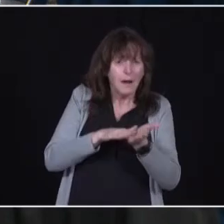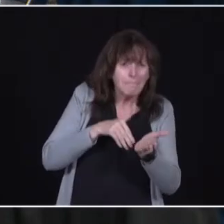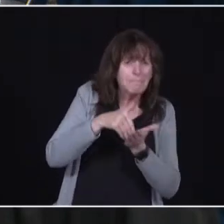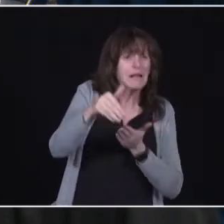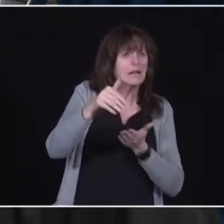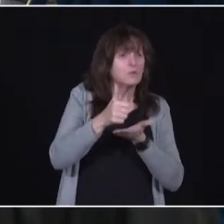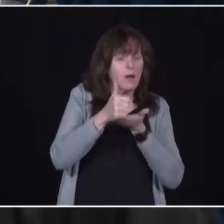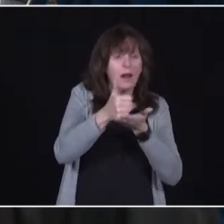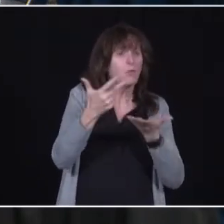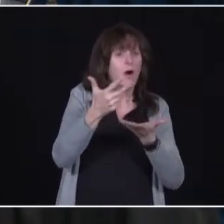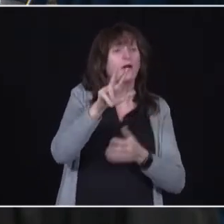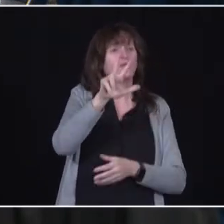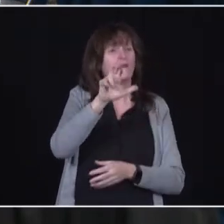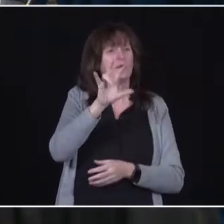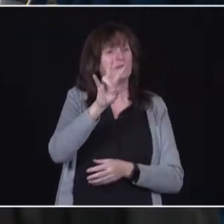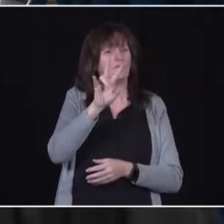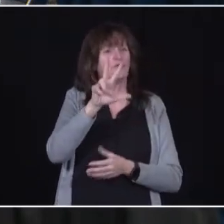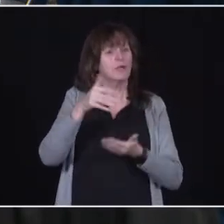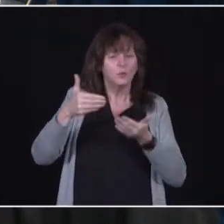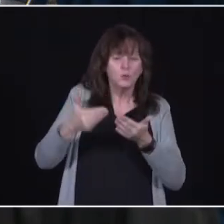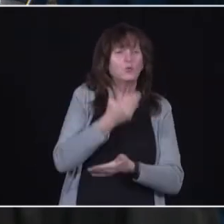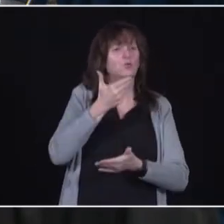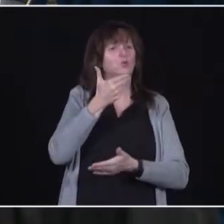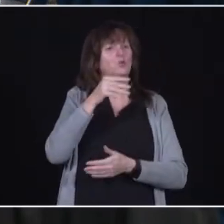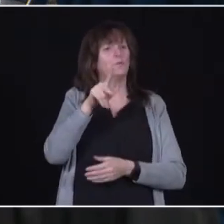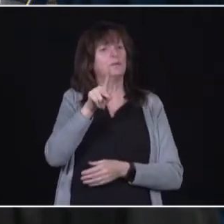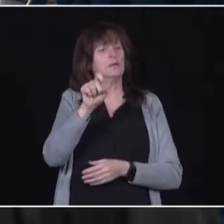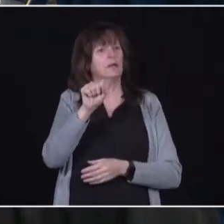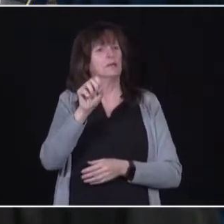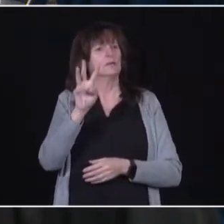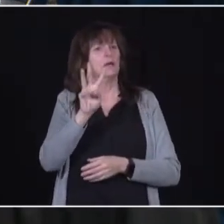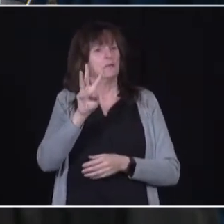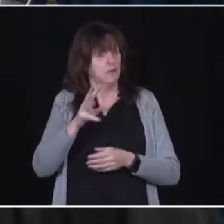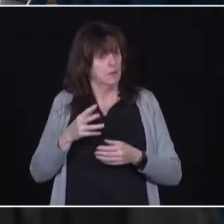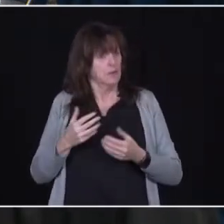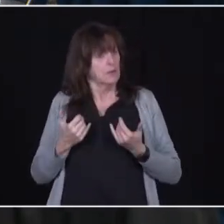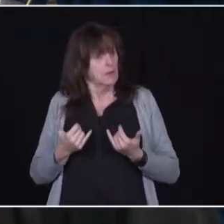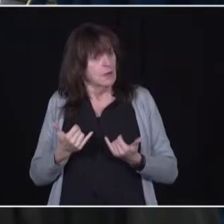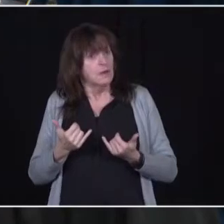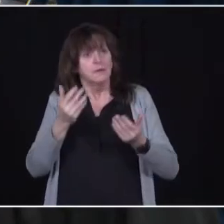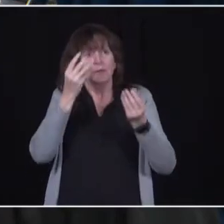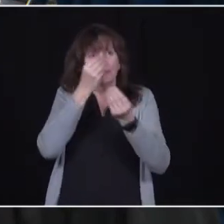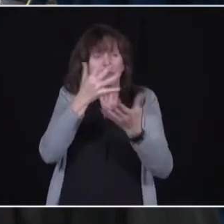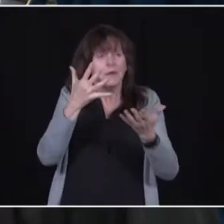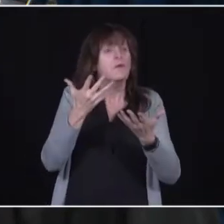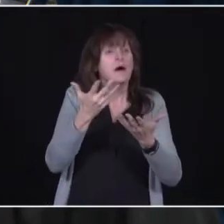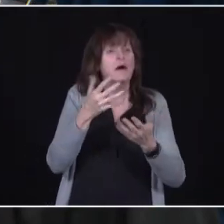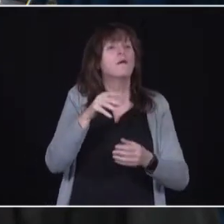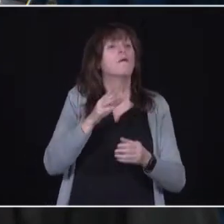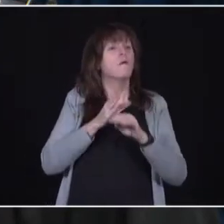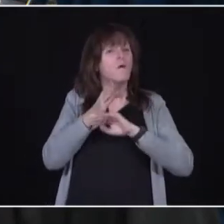and today we are announcing over $115 billion to help train